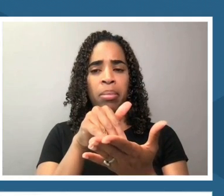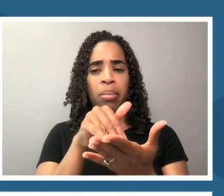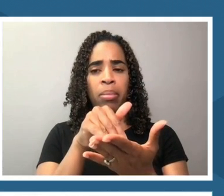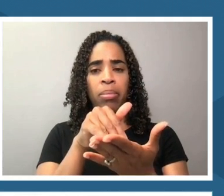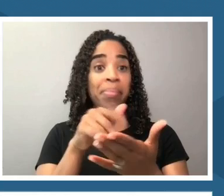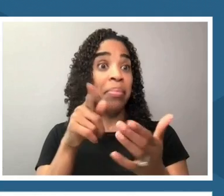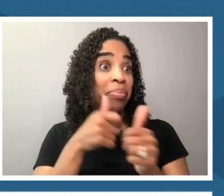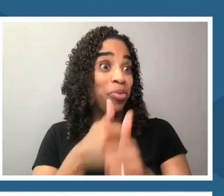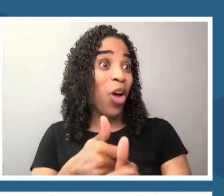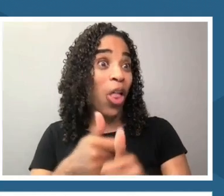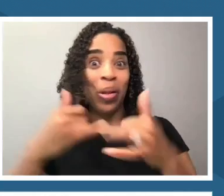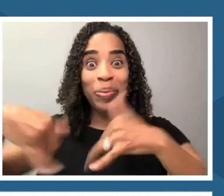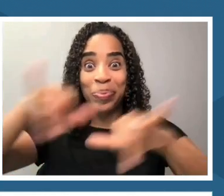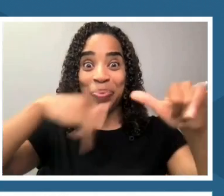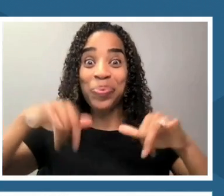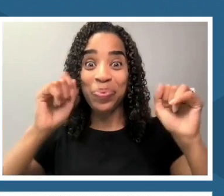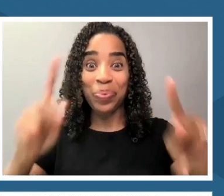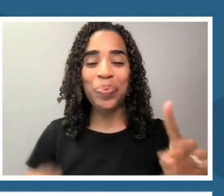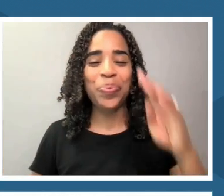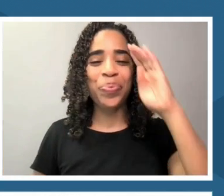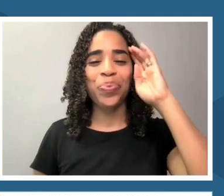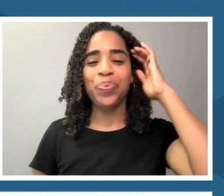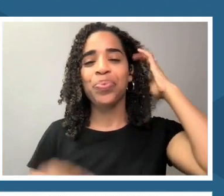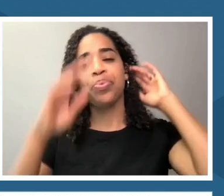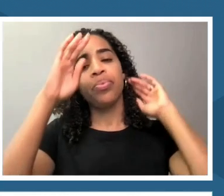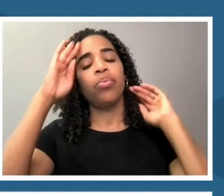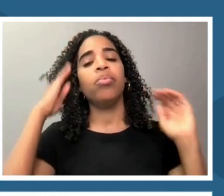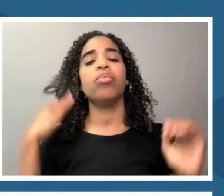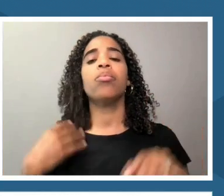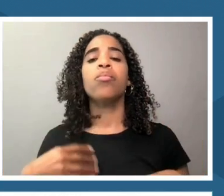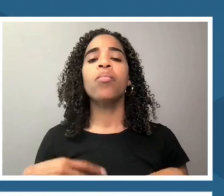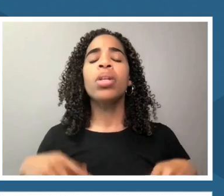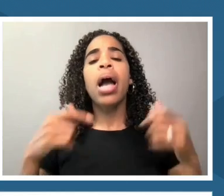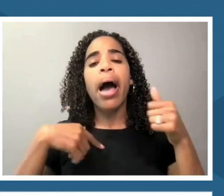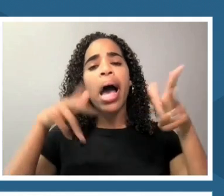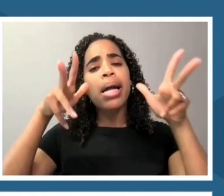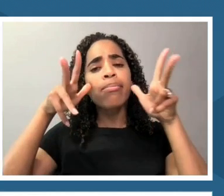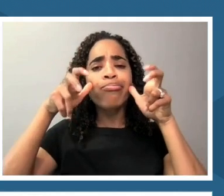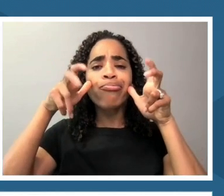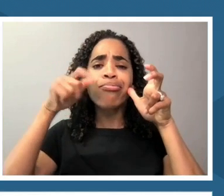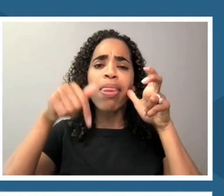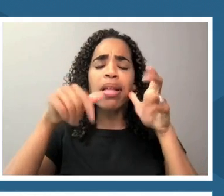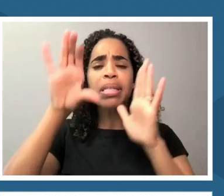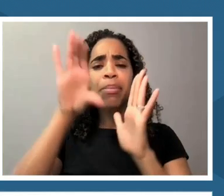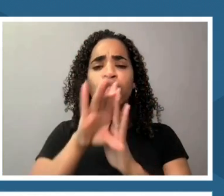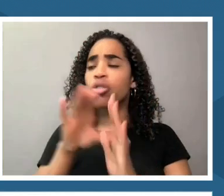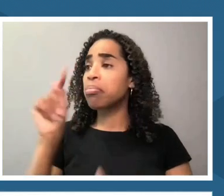this close looking exercise so i'm taking this all in tk can you